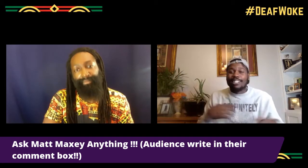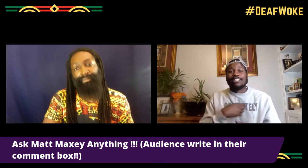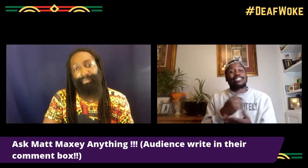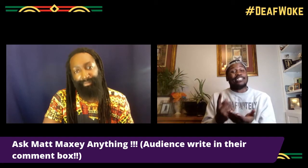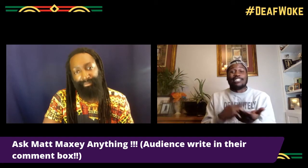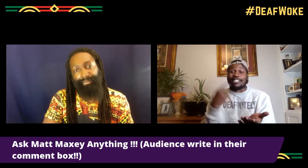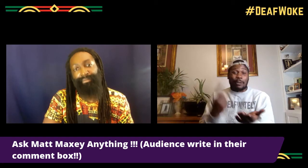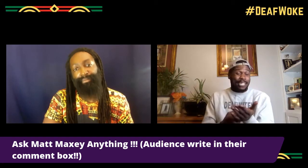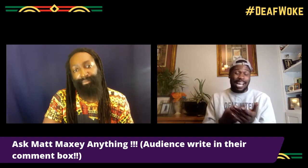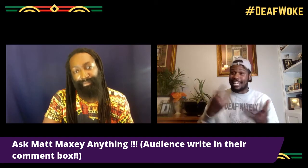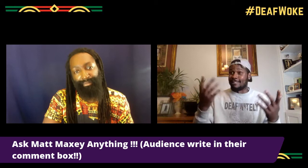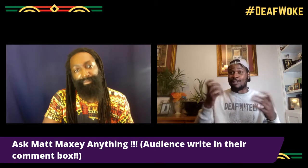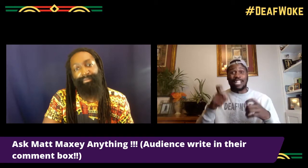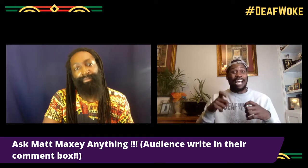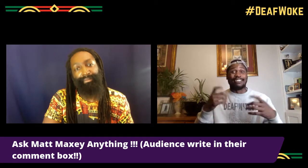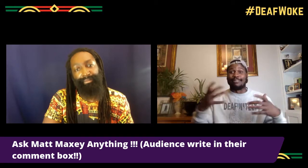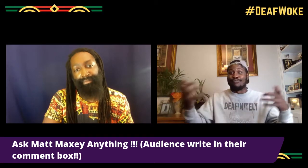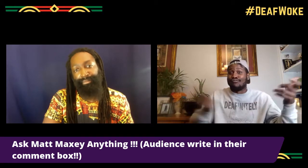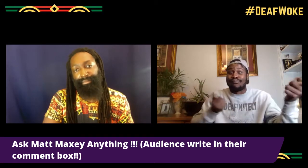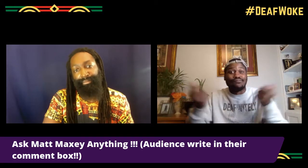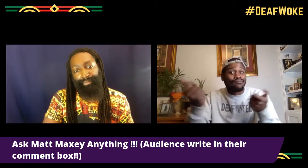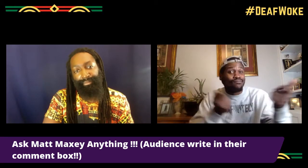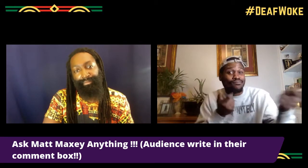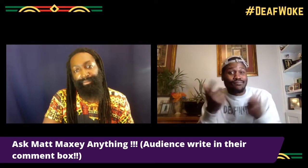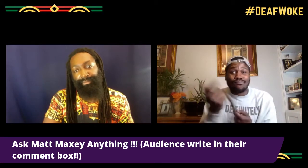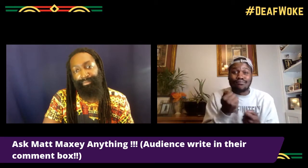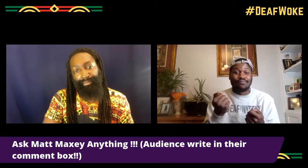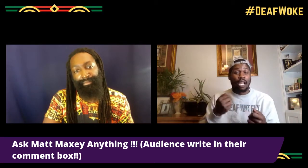Whatever you need, if you put it out there, you'll get the results you need.